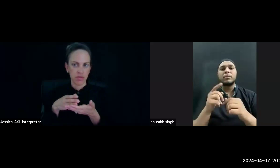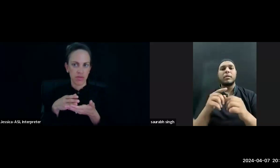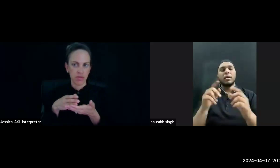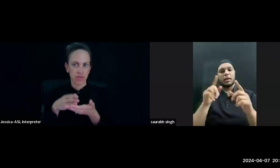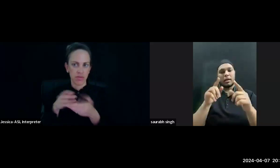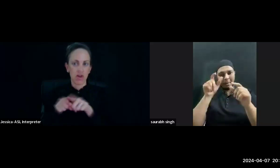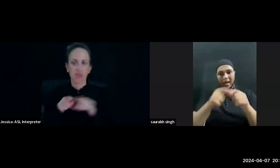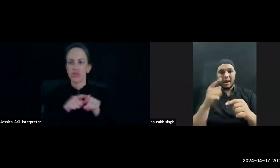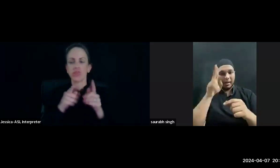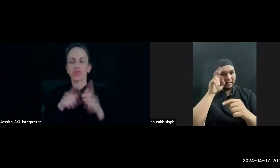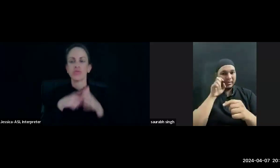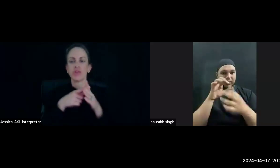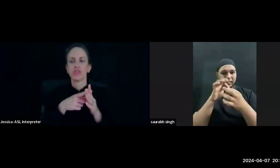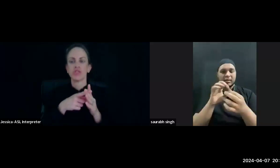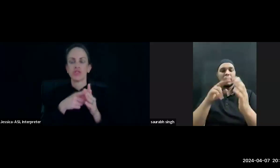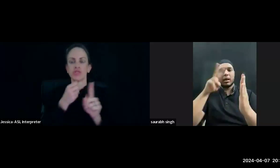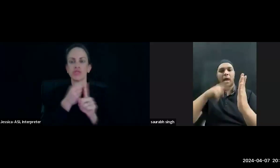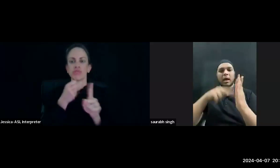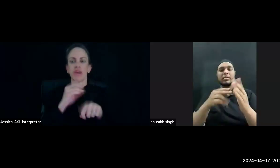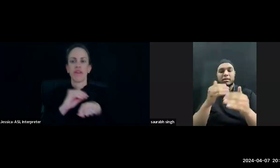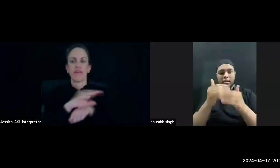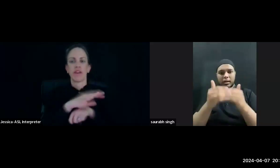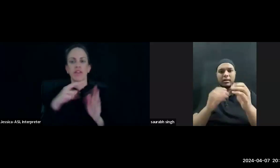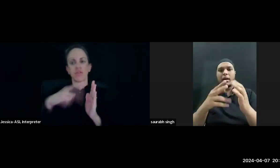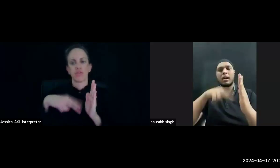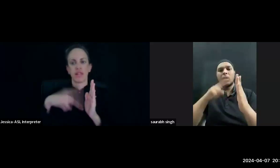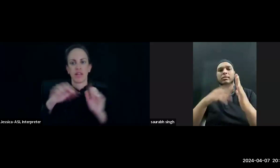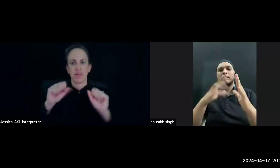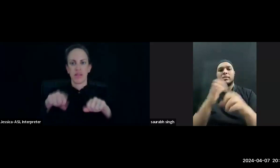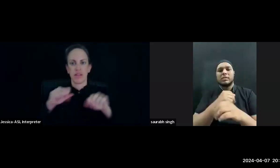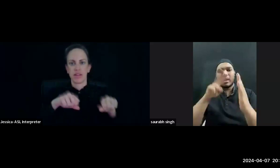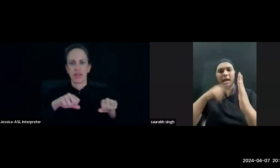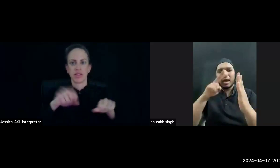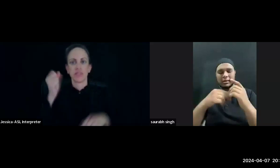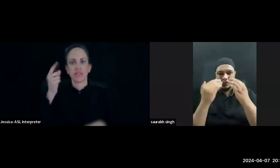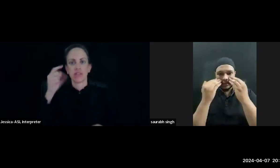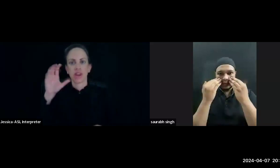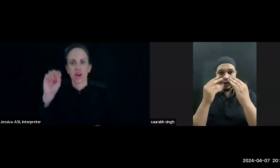the cones also start to deteriorate so when the cones start to deteriorate uh or when the